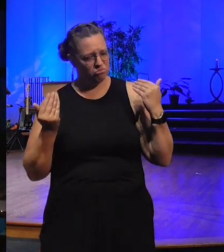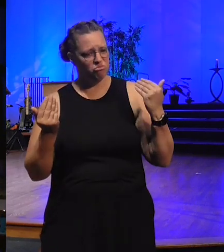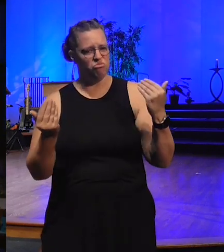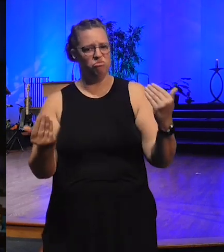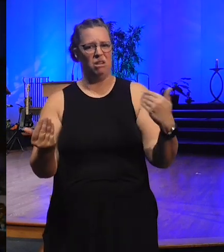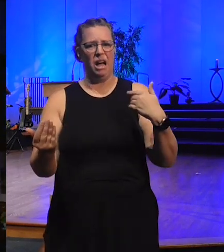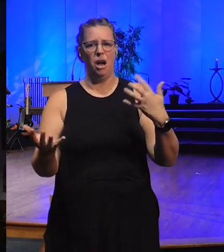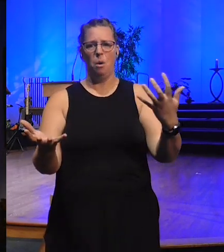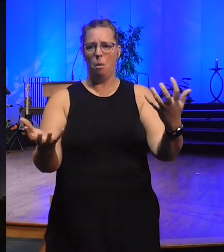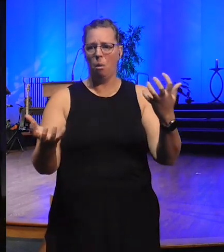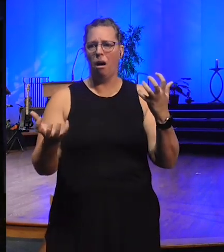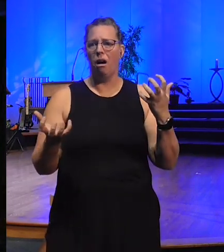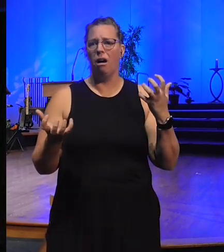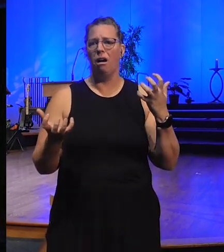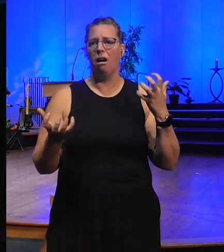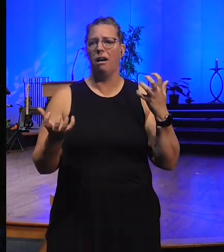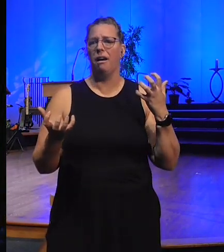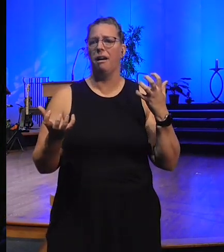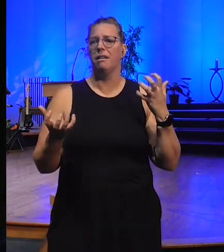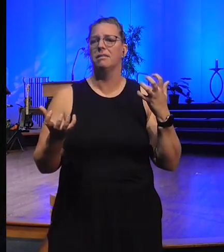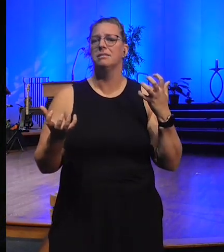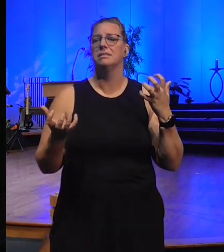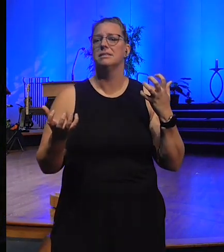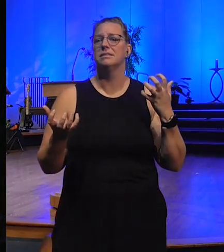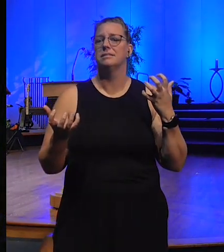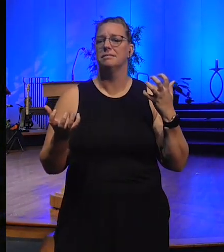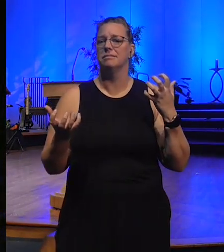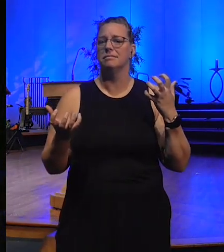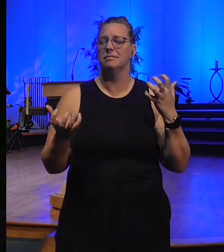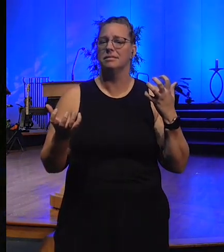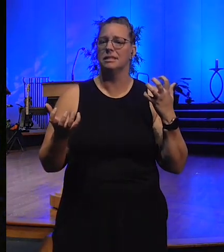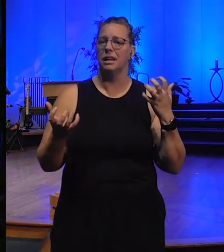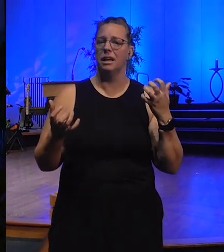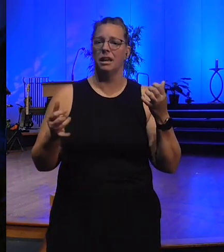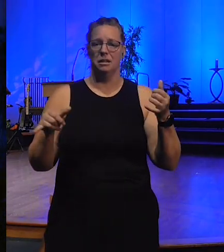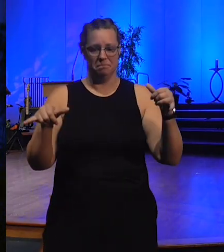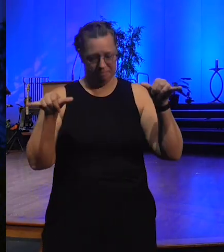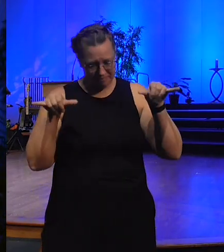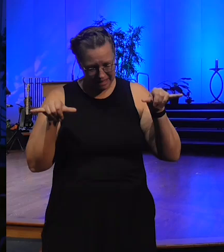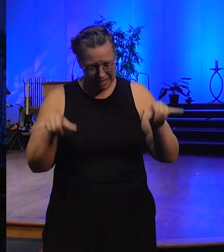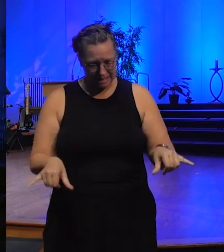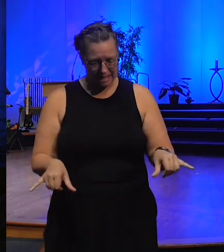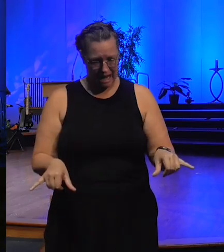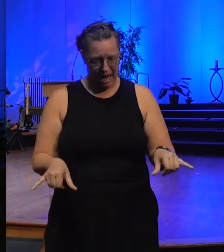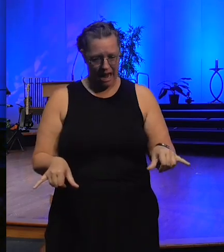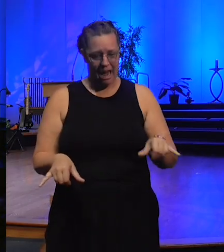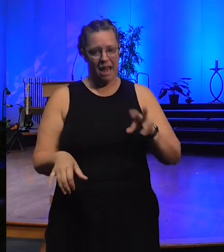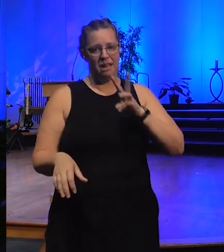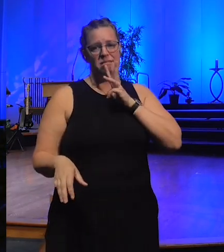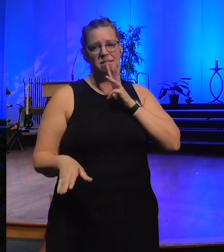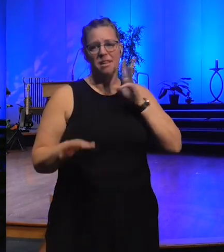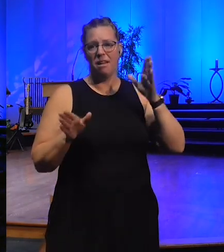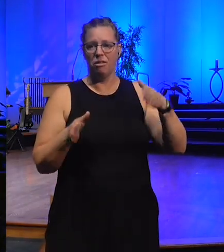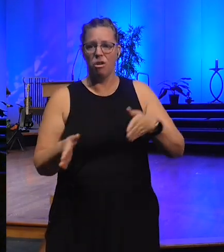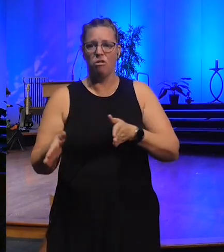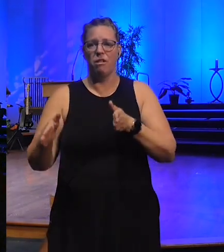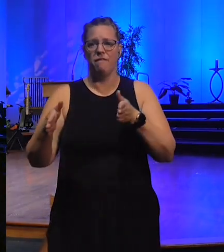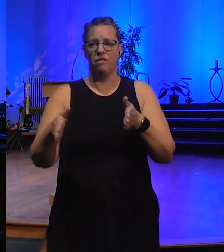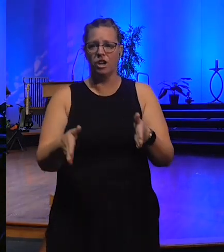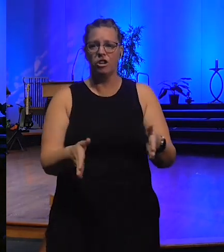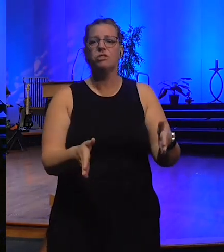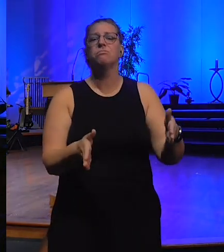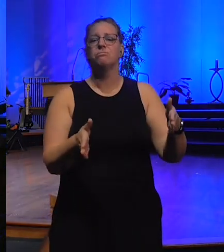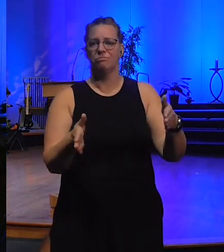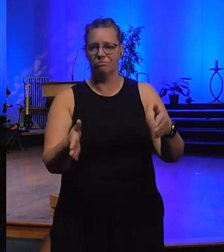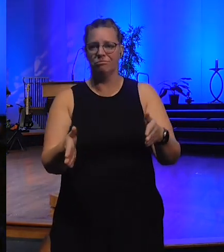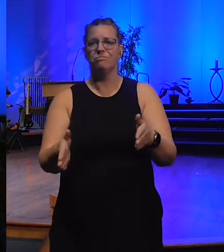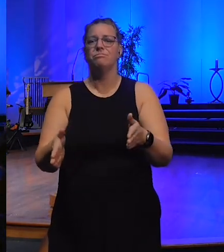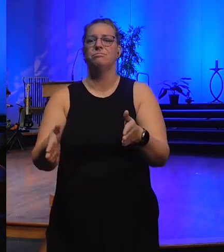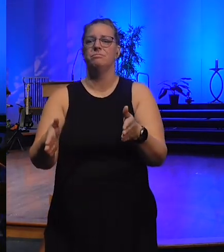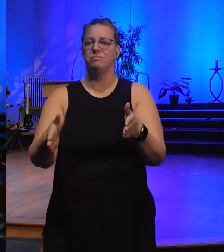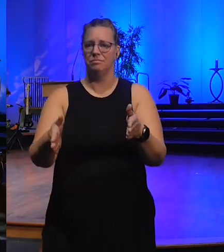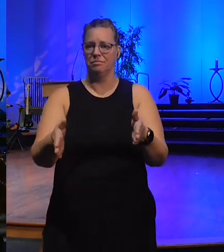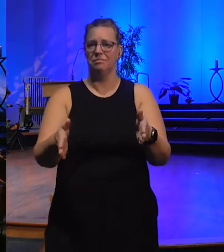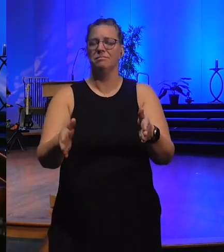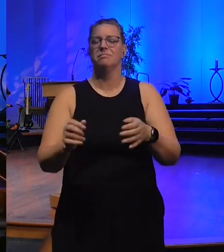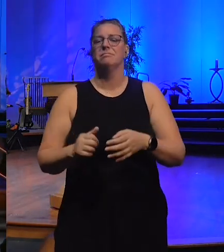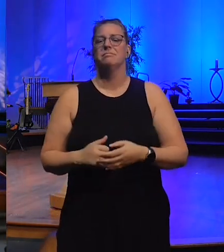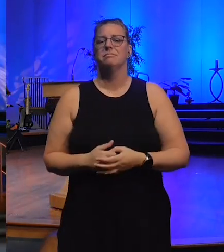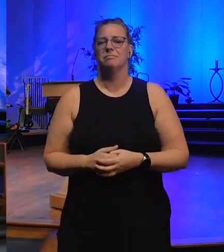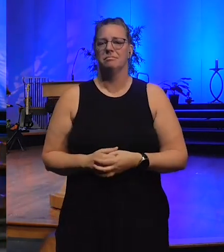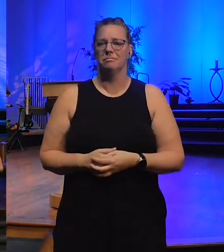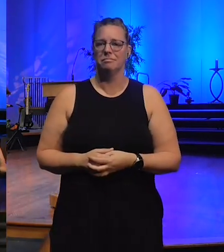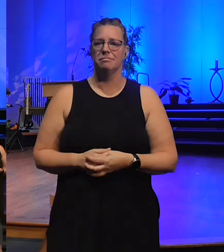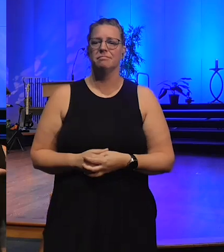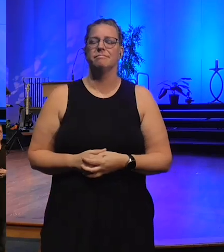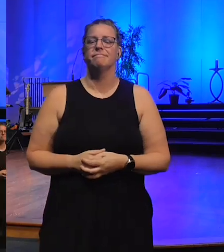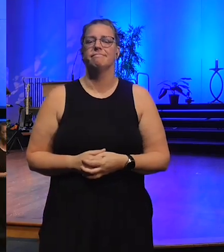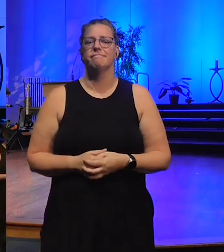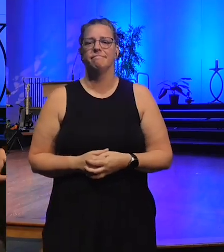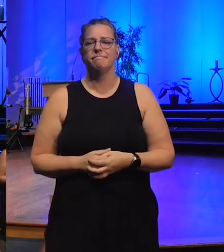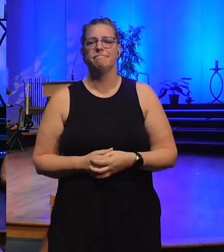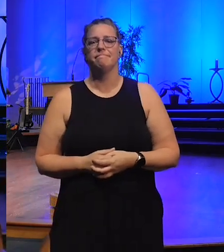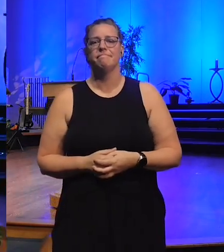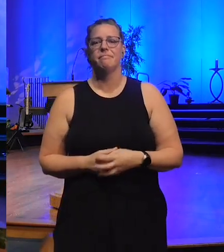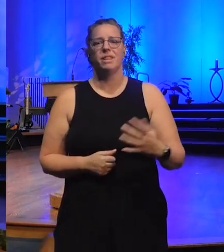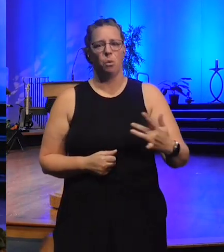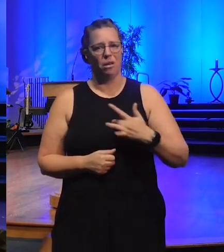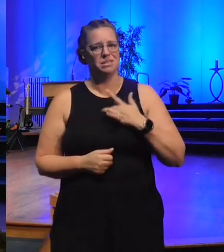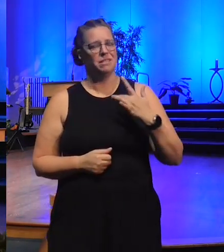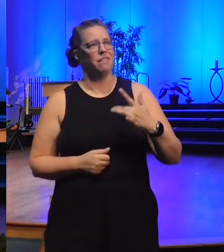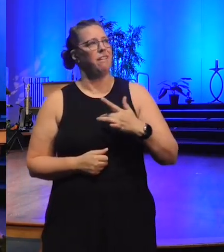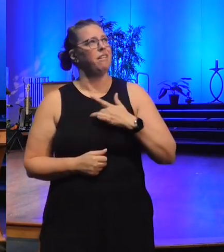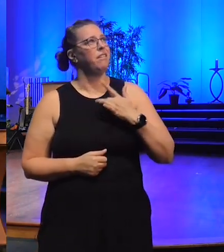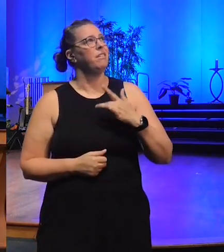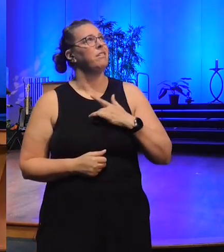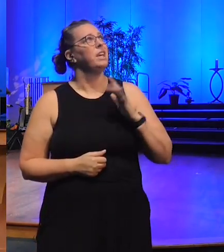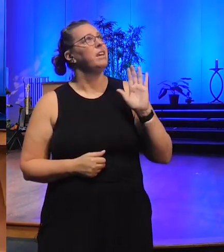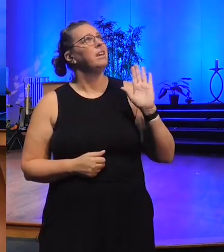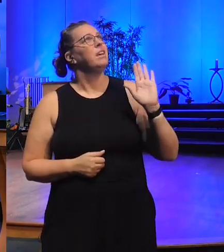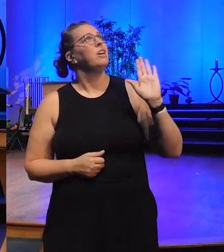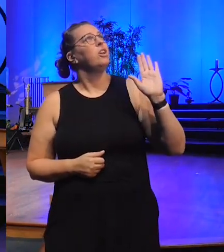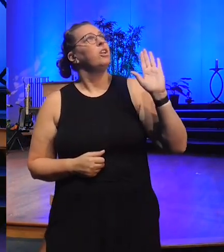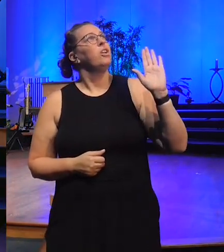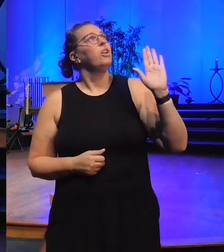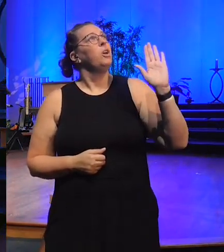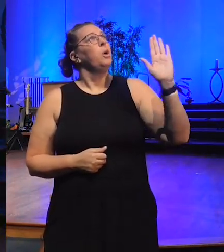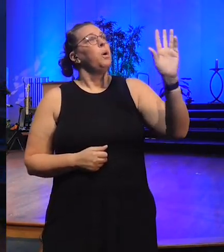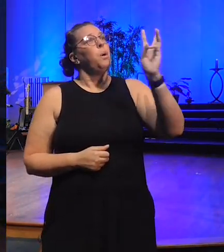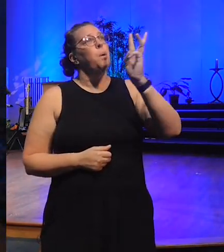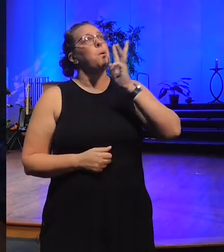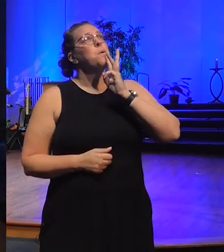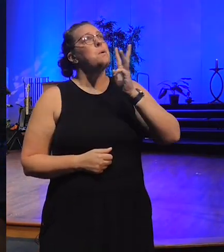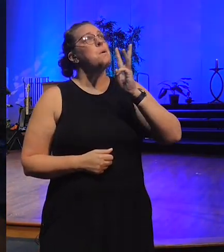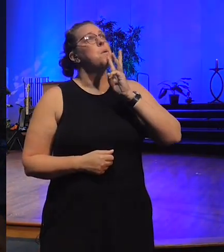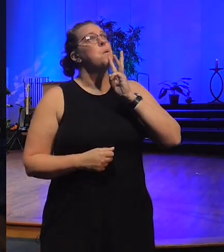you is where I want to stay and feel the sharpest edes